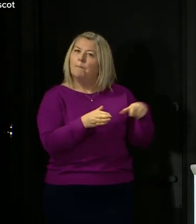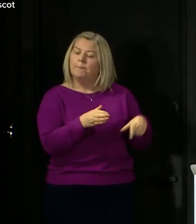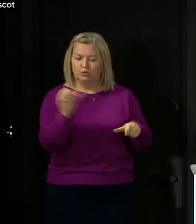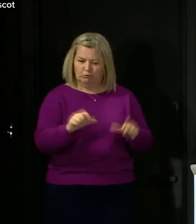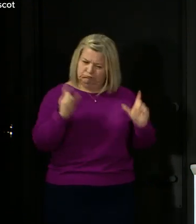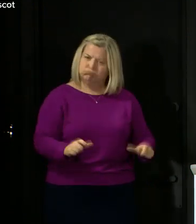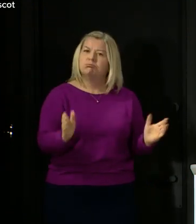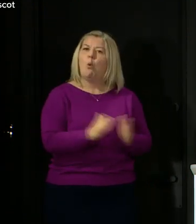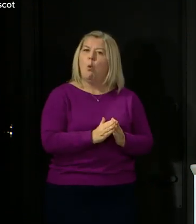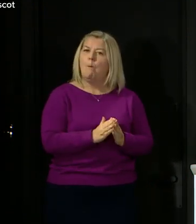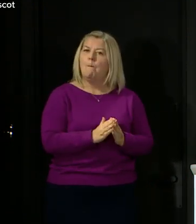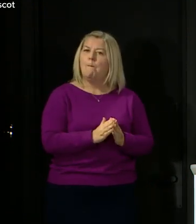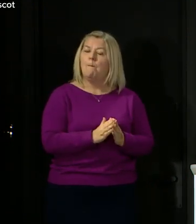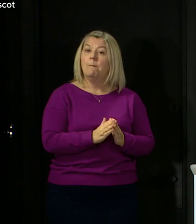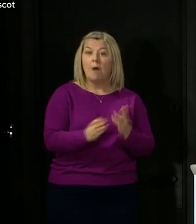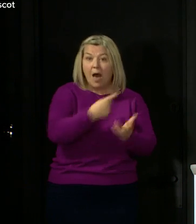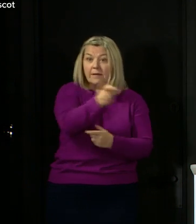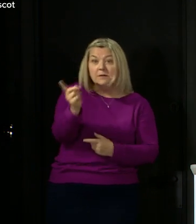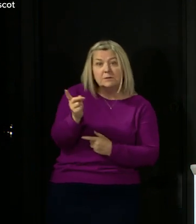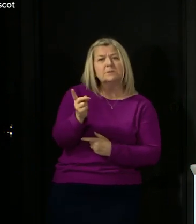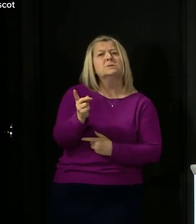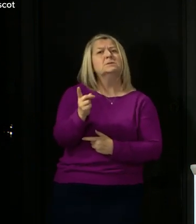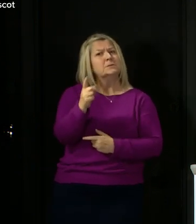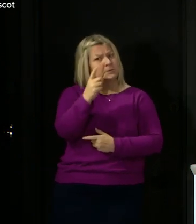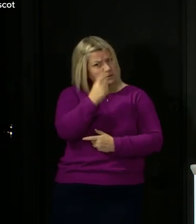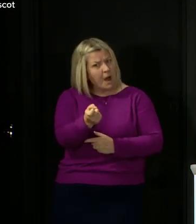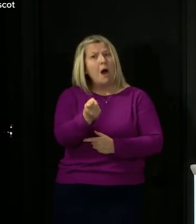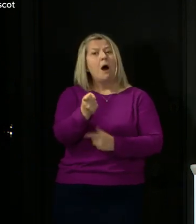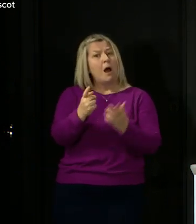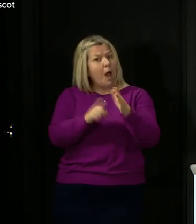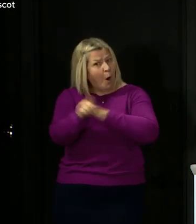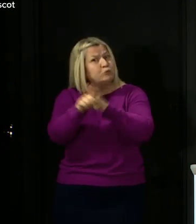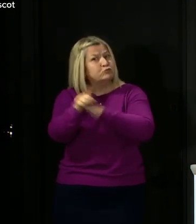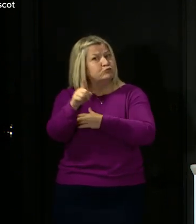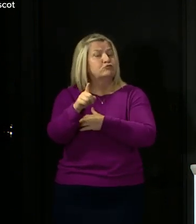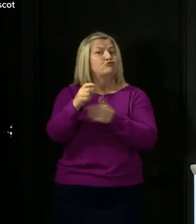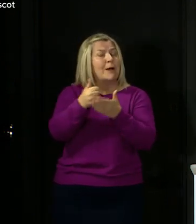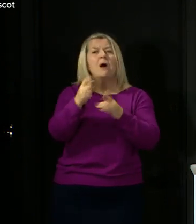For everybody else, you will still need to stay relatively close to your own home. And